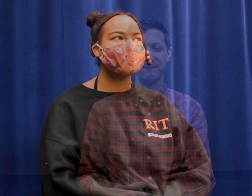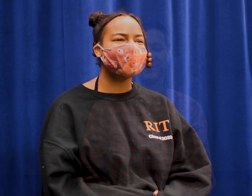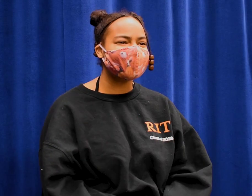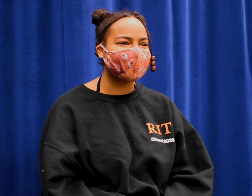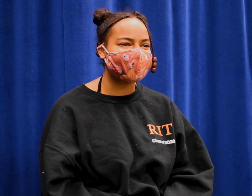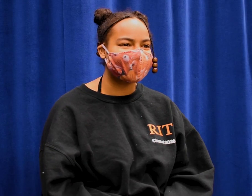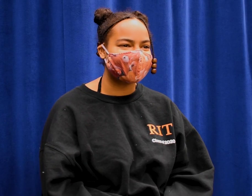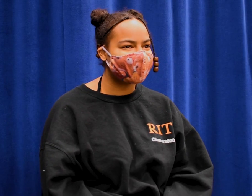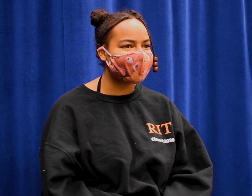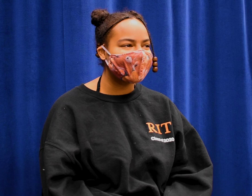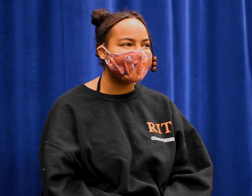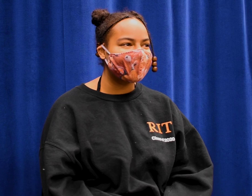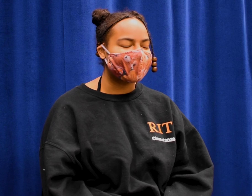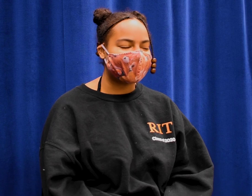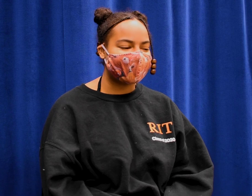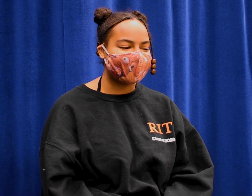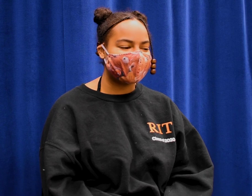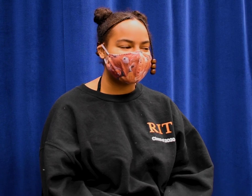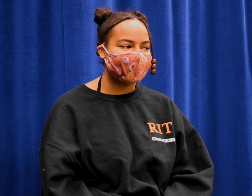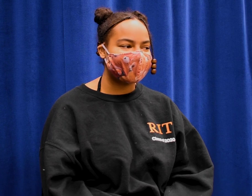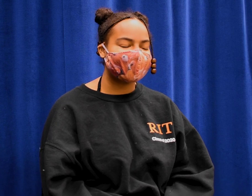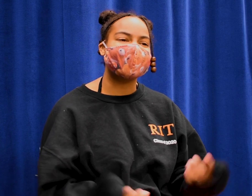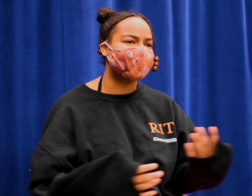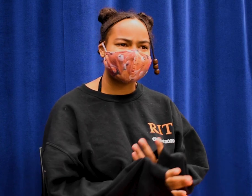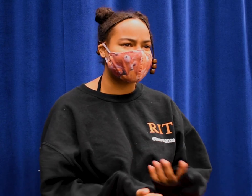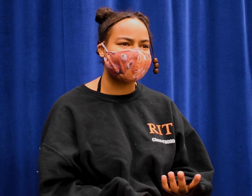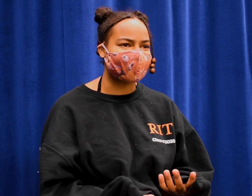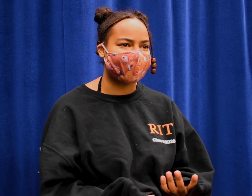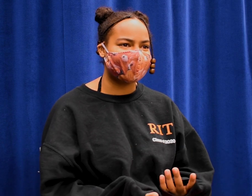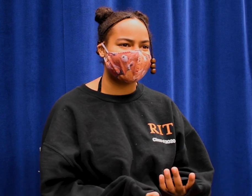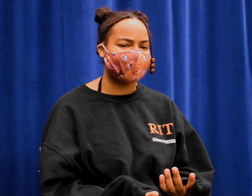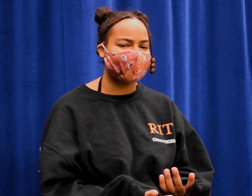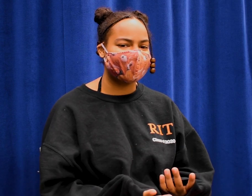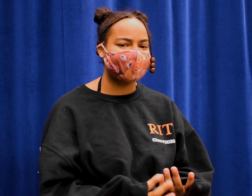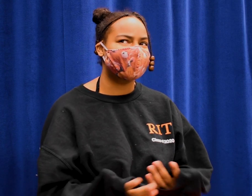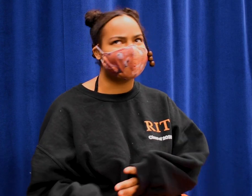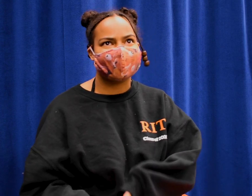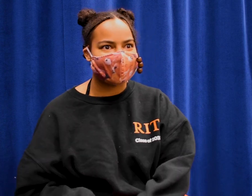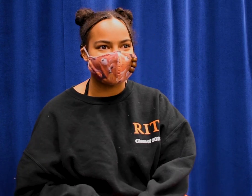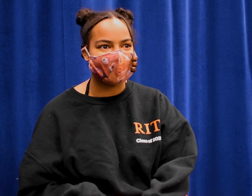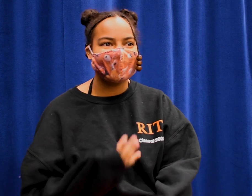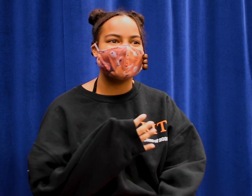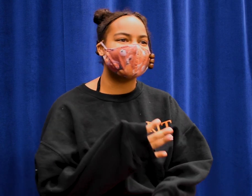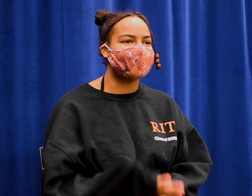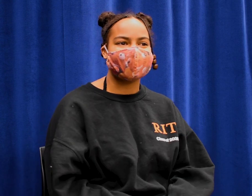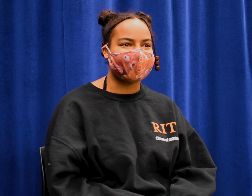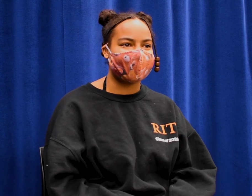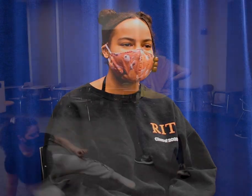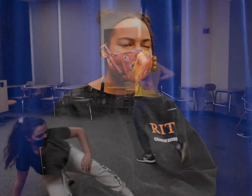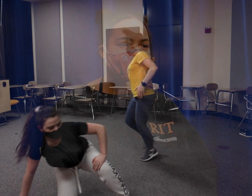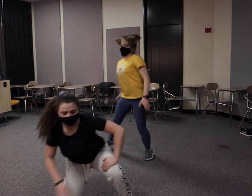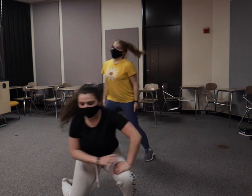I just want to see how it's going to look, like throughout the software, through Zoom, that they set up.